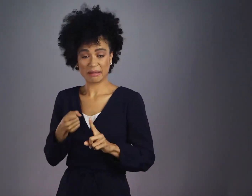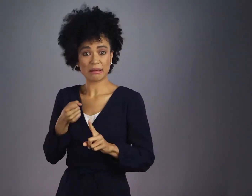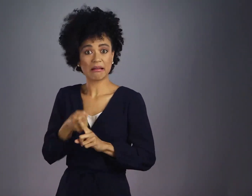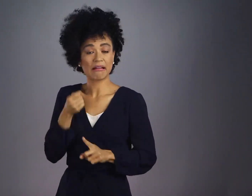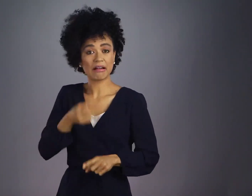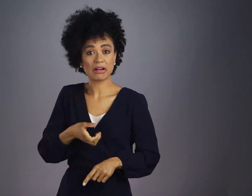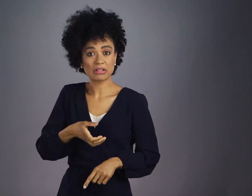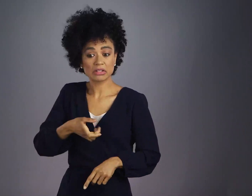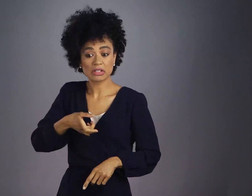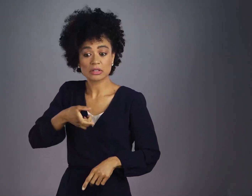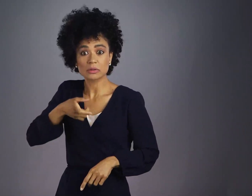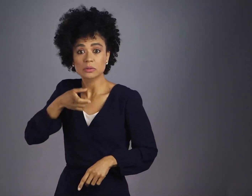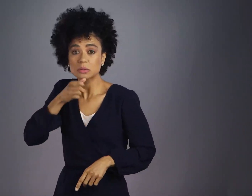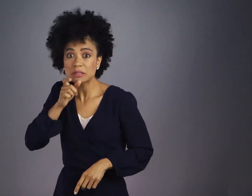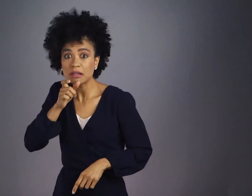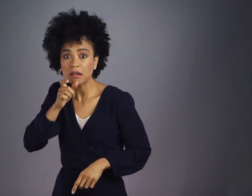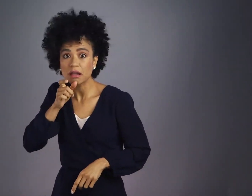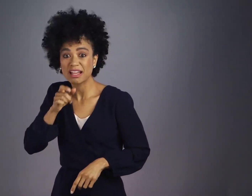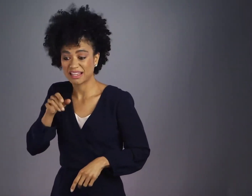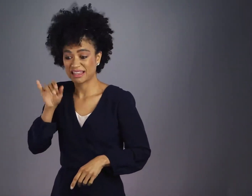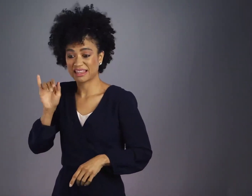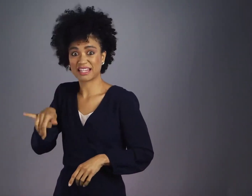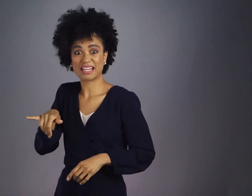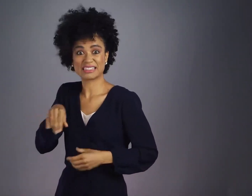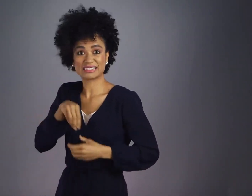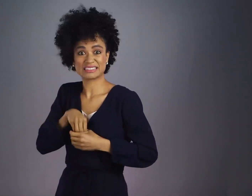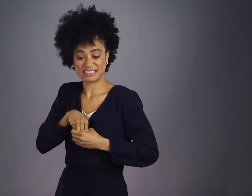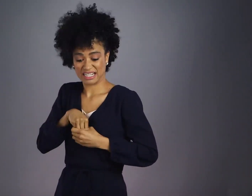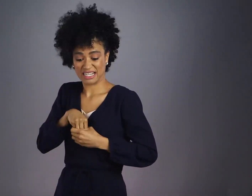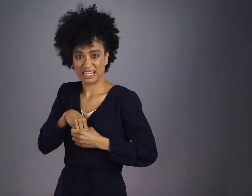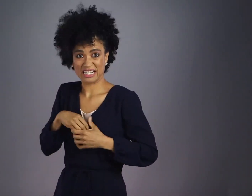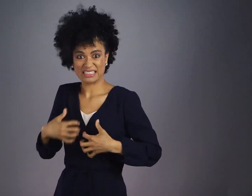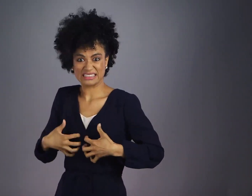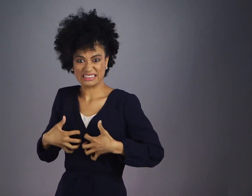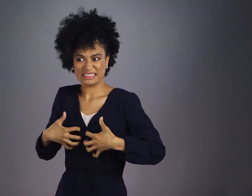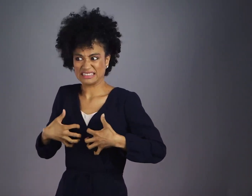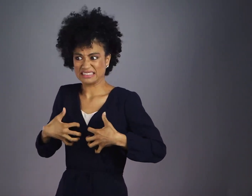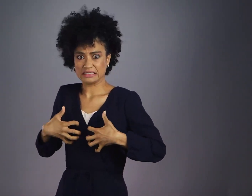The inconsistency is made worse by the things he does on his sprees.